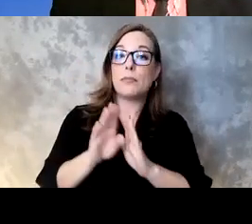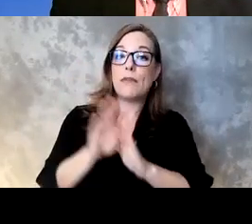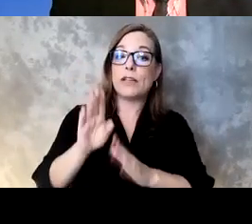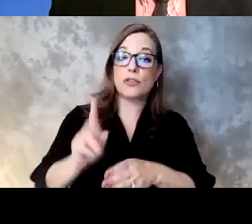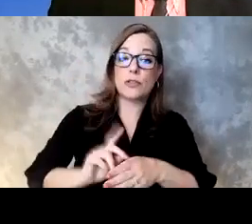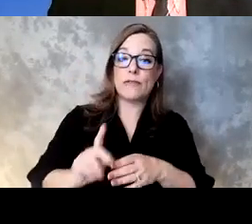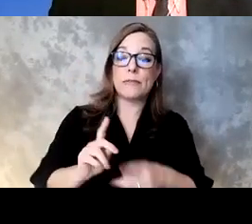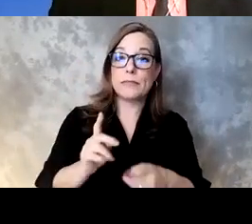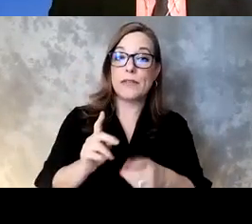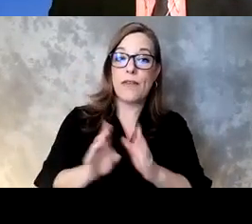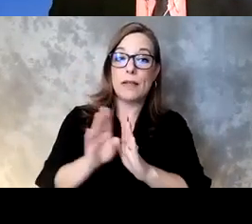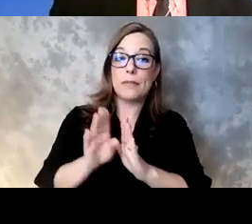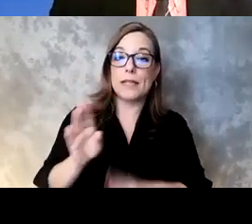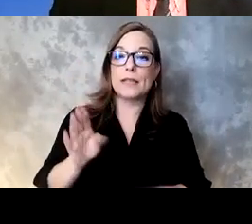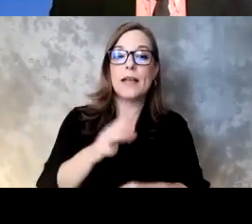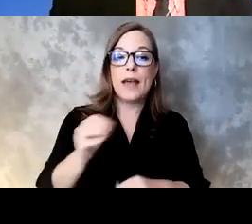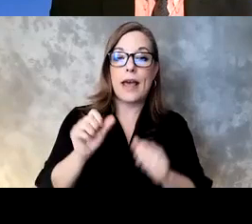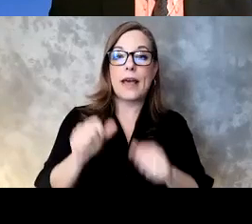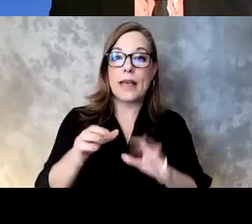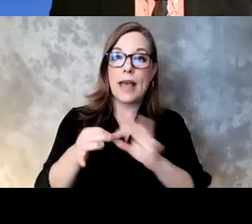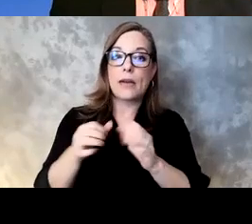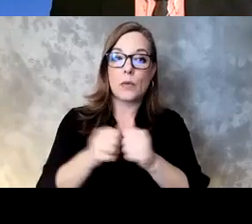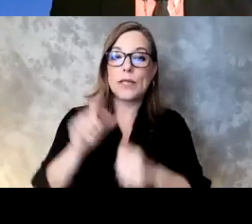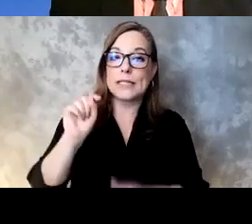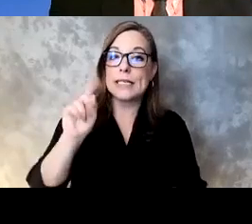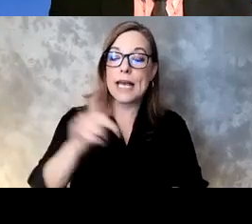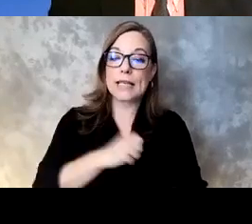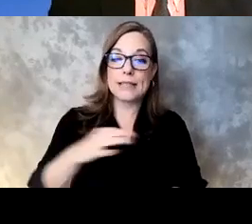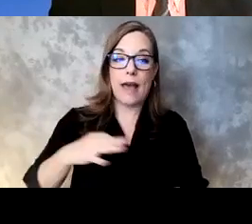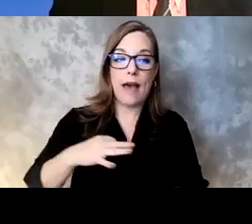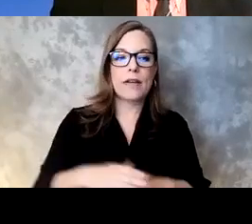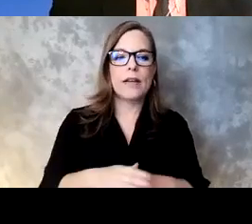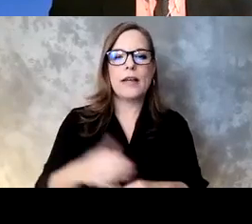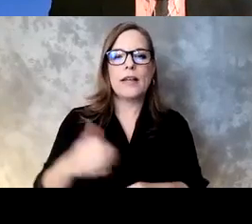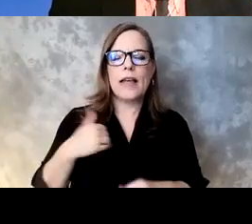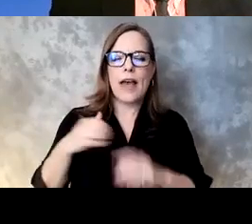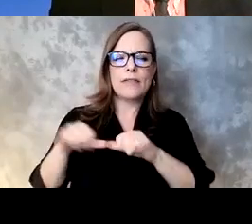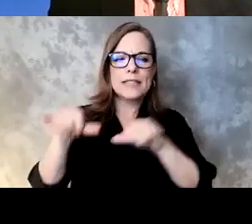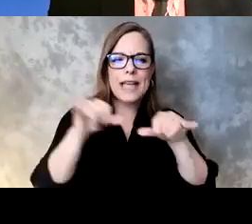TK staff. There are comprehensive Head Start performance standards for example a Classroom